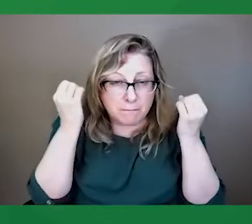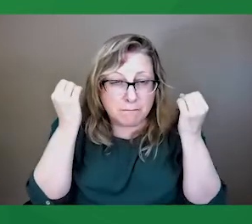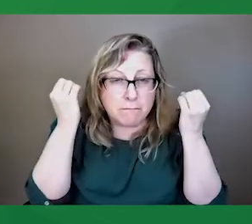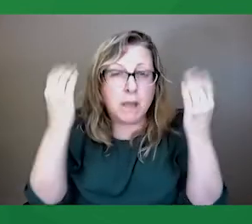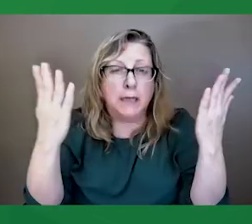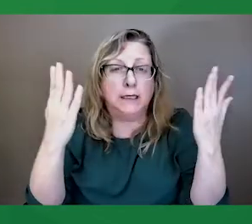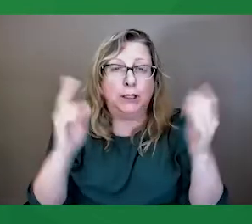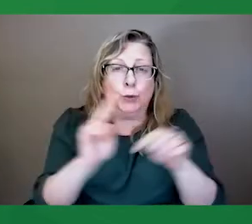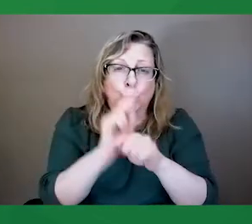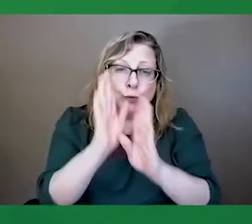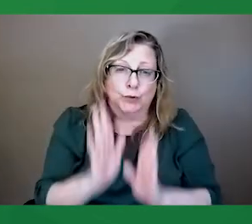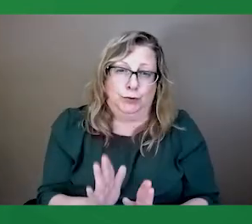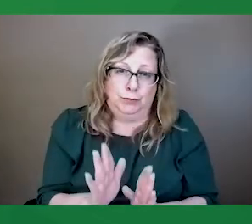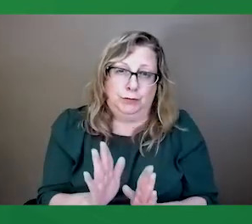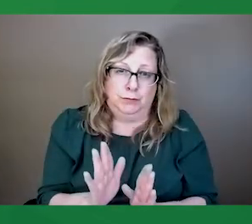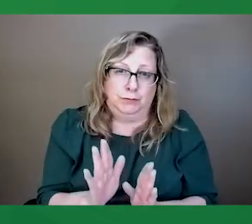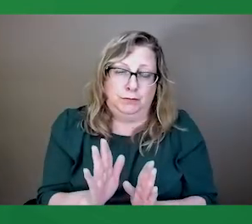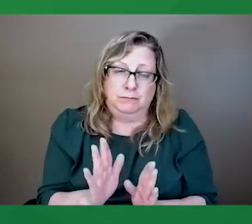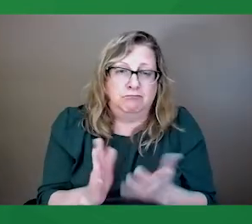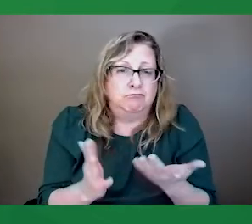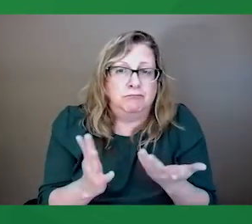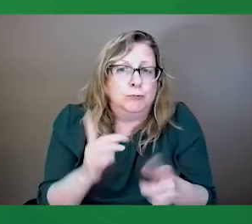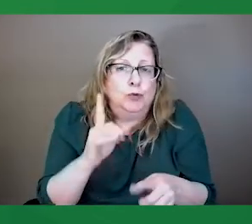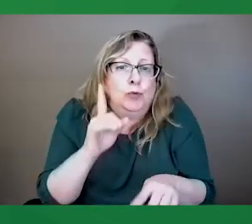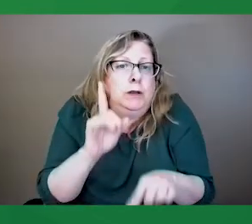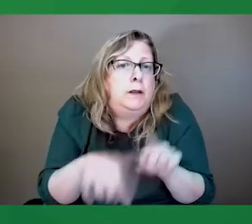that this product has is mind blowing.